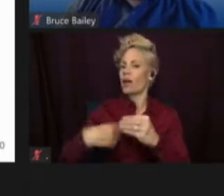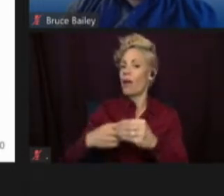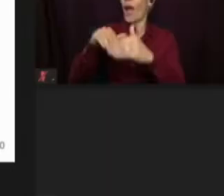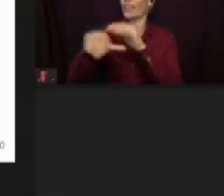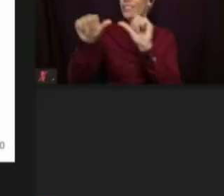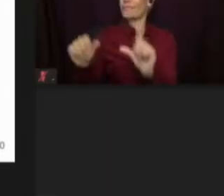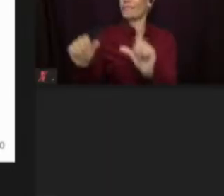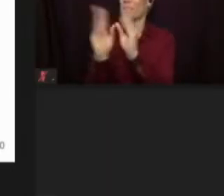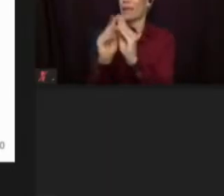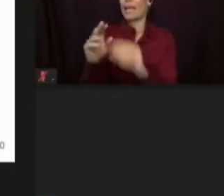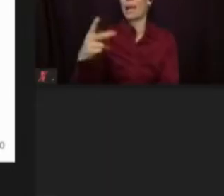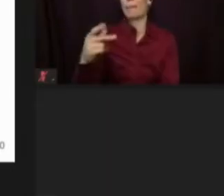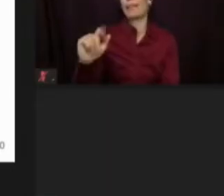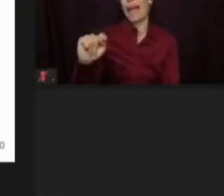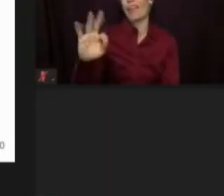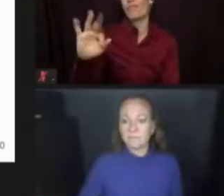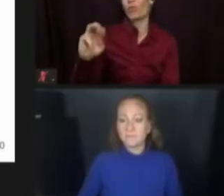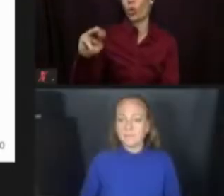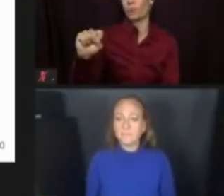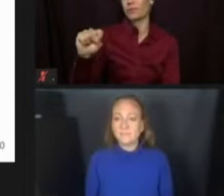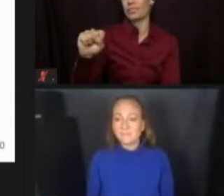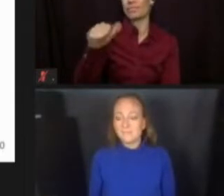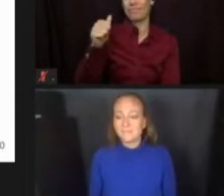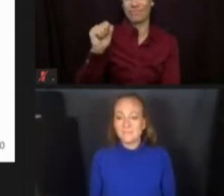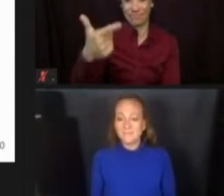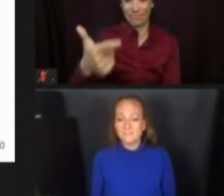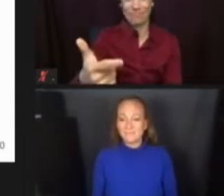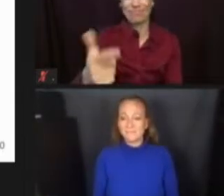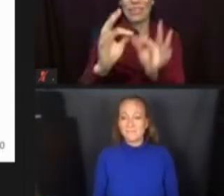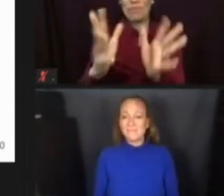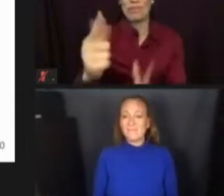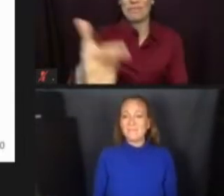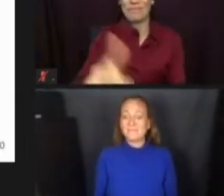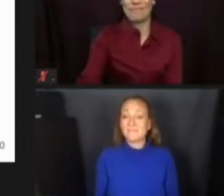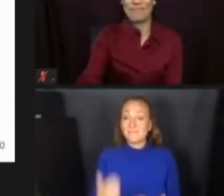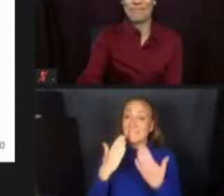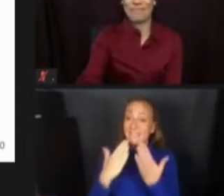Kathy. Thanks Tim. Next slide please.